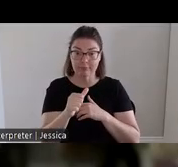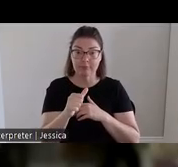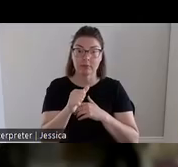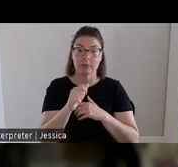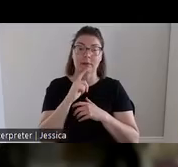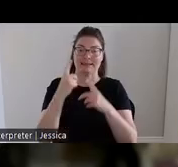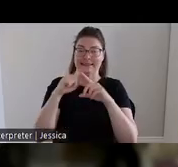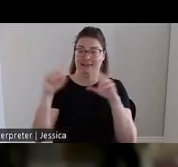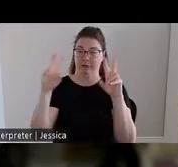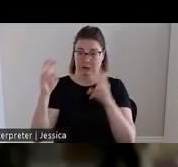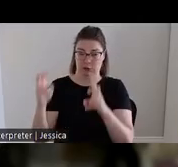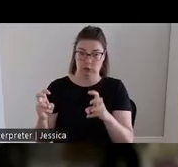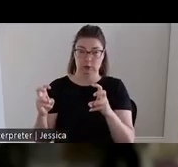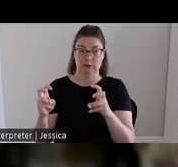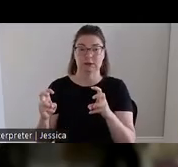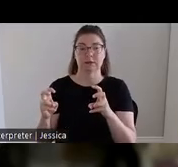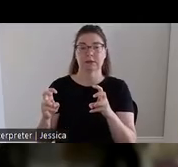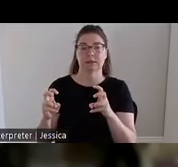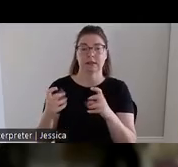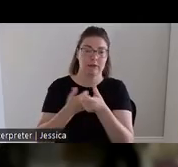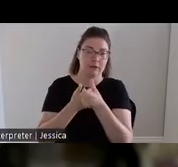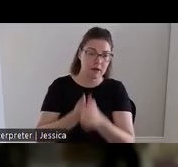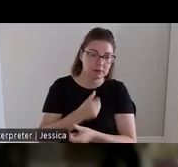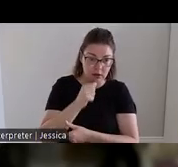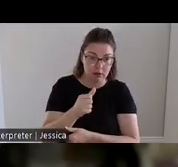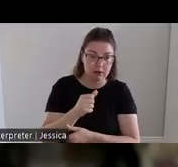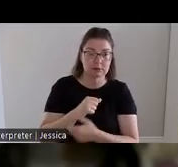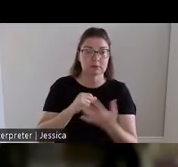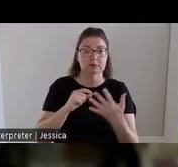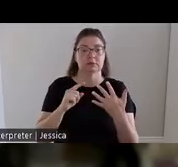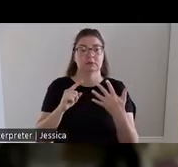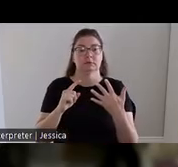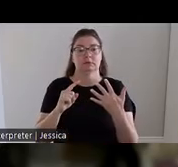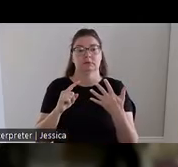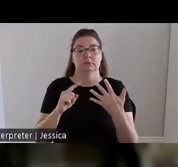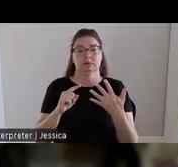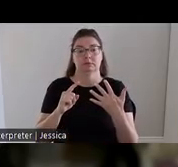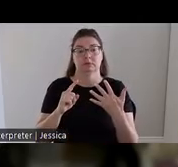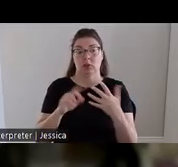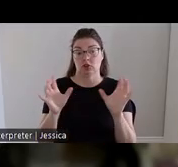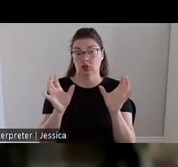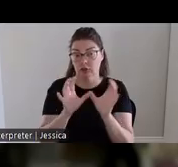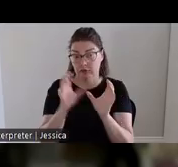if it is in conformance. There might also be certification information, which is useful for